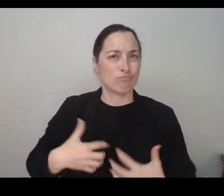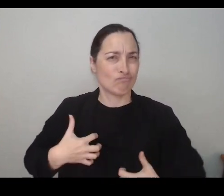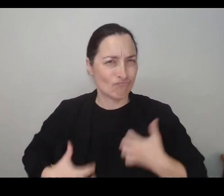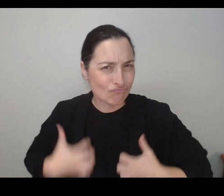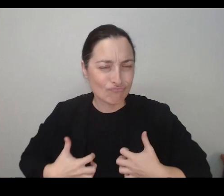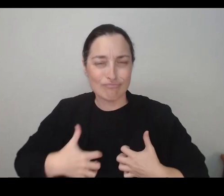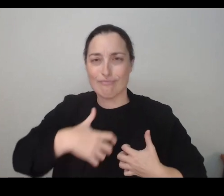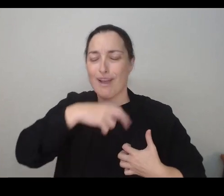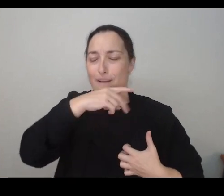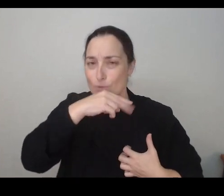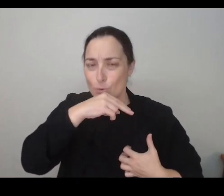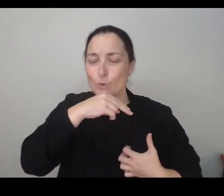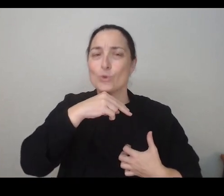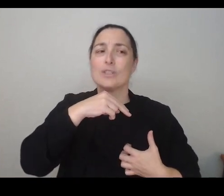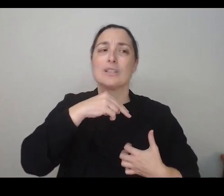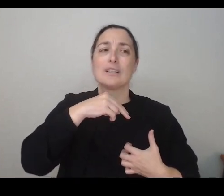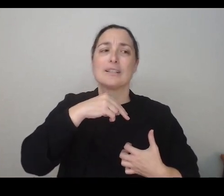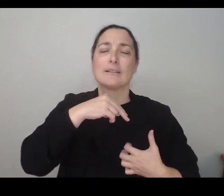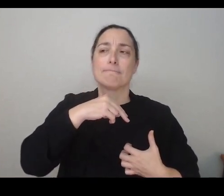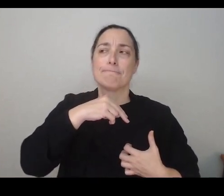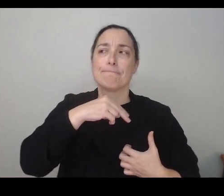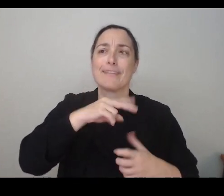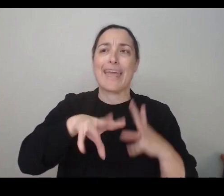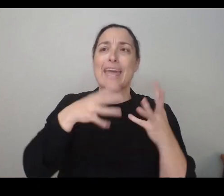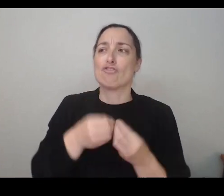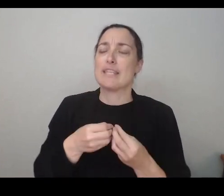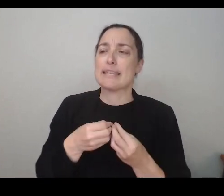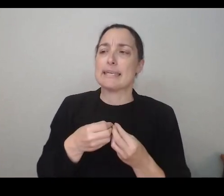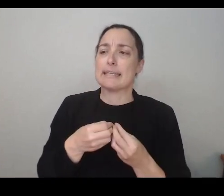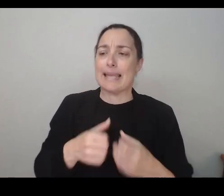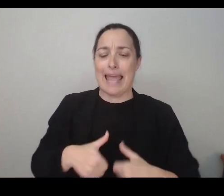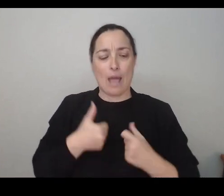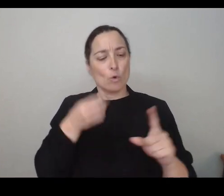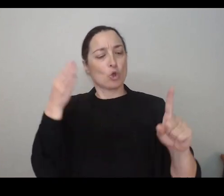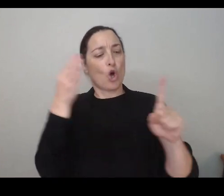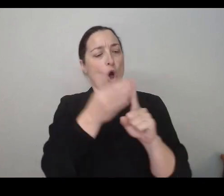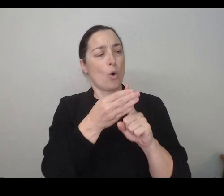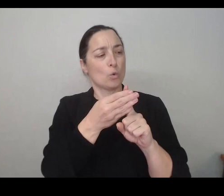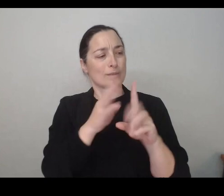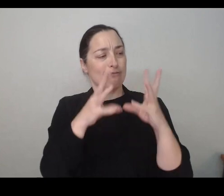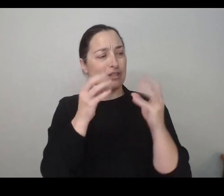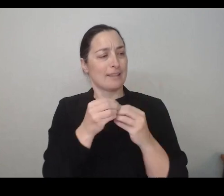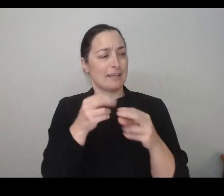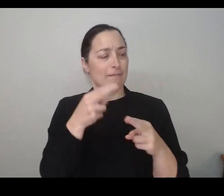that pulls at all of the goals that we have about widening the discussion about Gauguin,